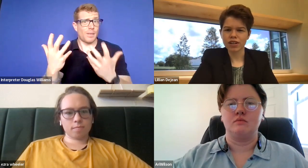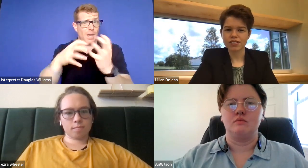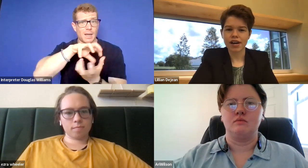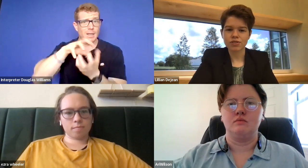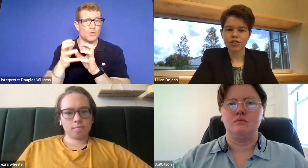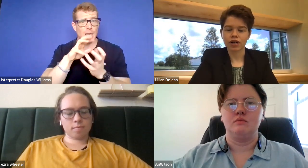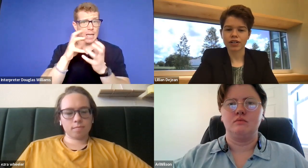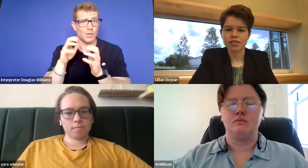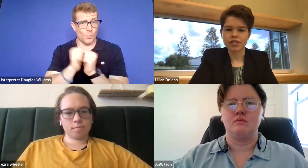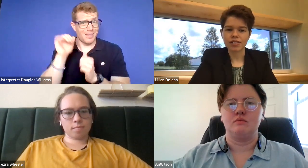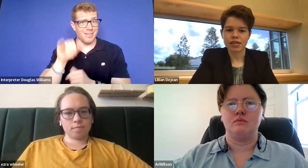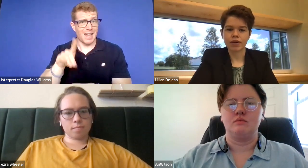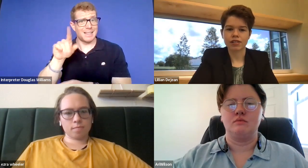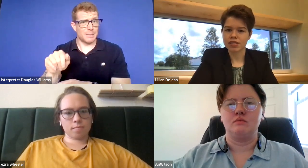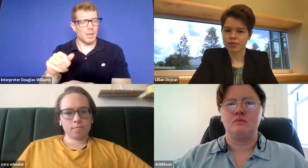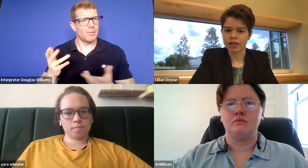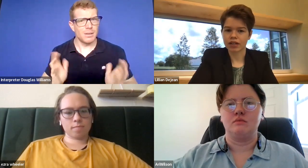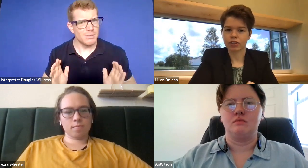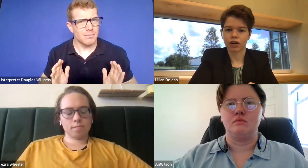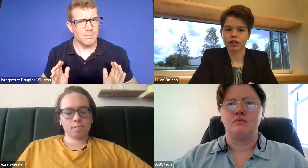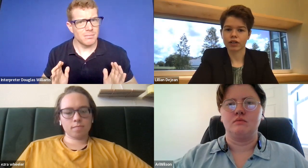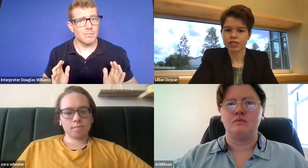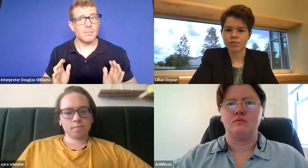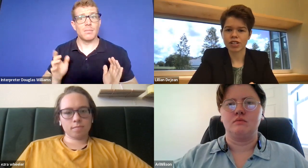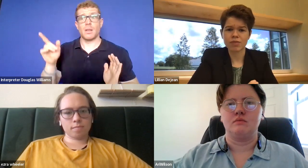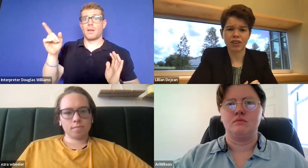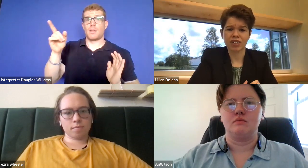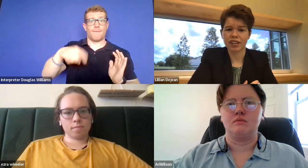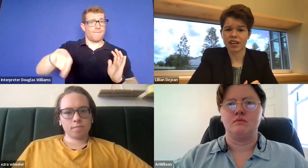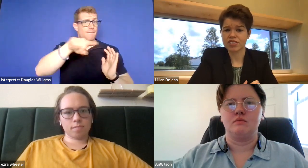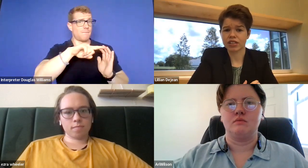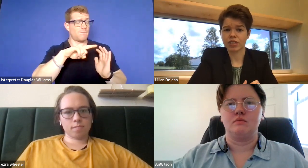Have you guys, Ezra? And are you seen that same kind of stigma and the chronic illness community about?